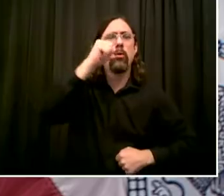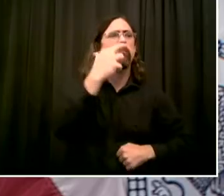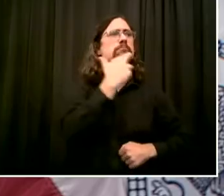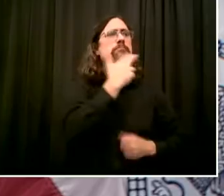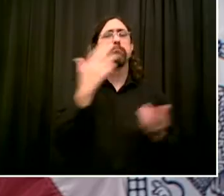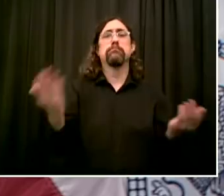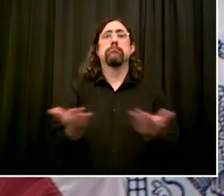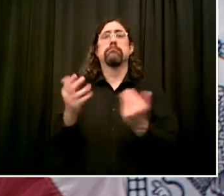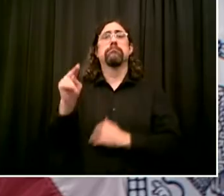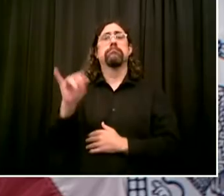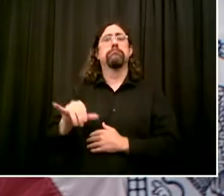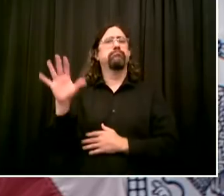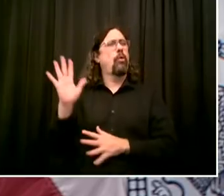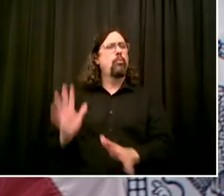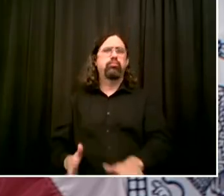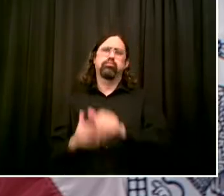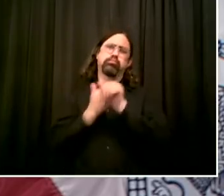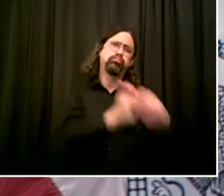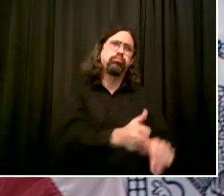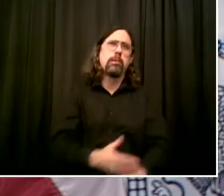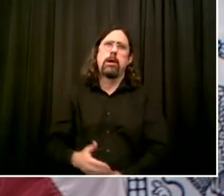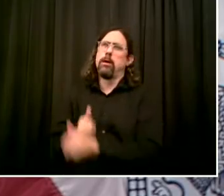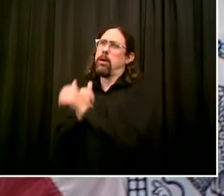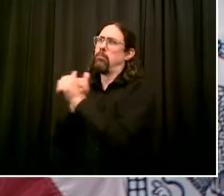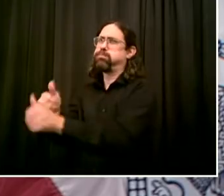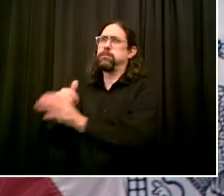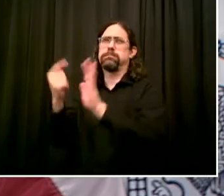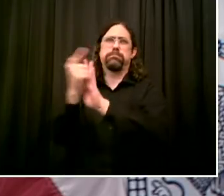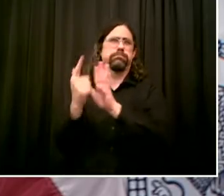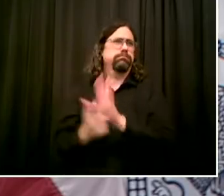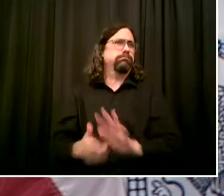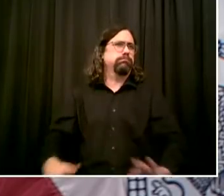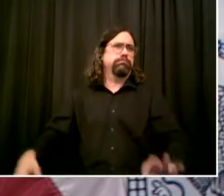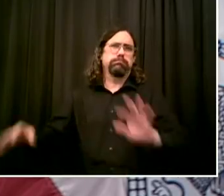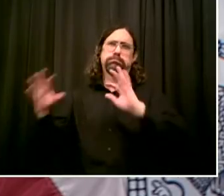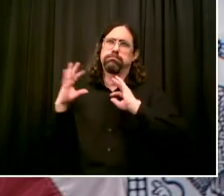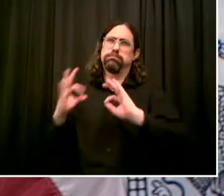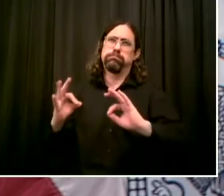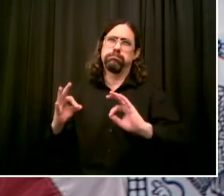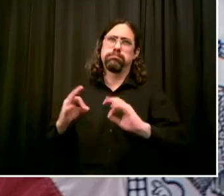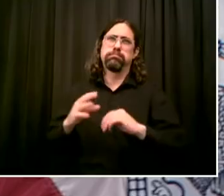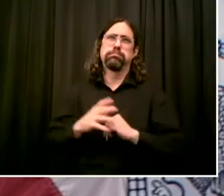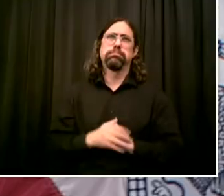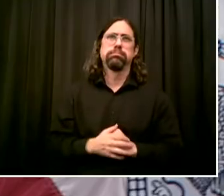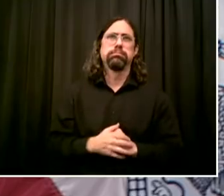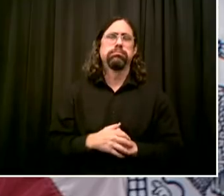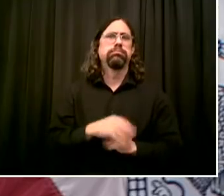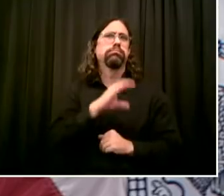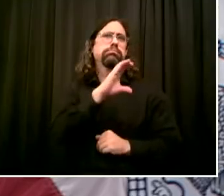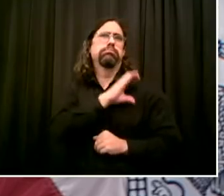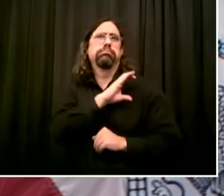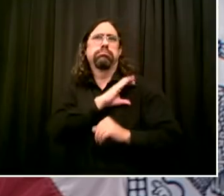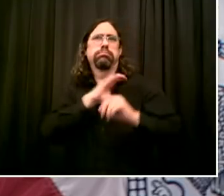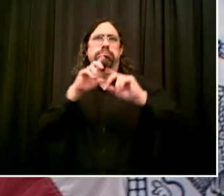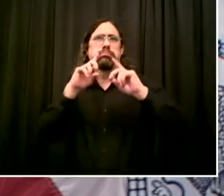CITY HAVE BEEN IN COMPLIANCE . WE HAVE BEEN T OU THERE CSONTTANLY WITH A ARVIETY OF AGENCIES,